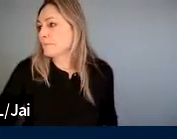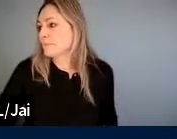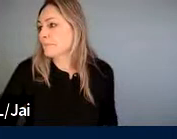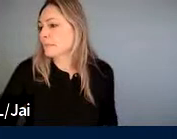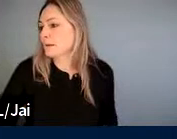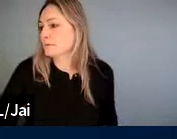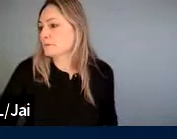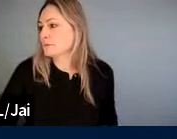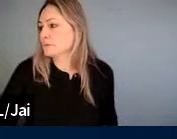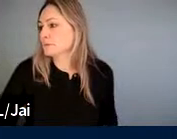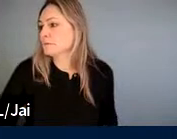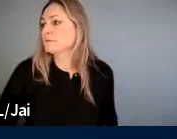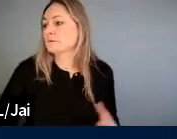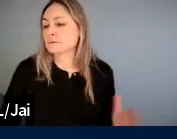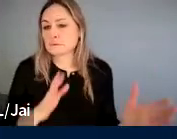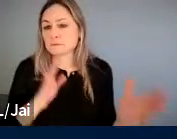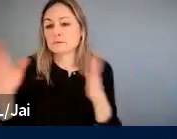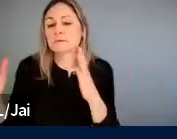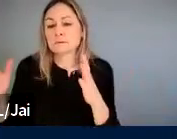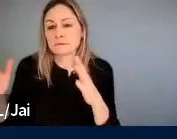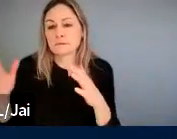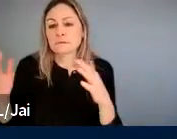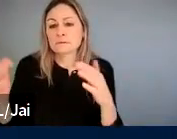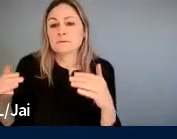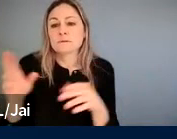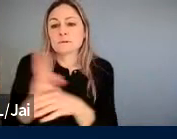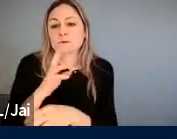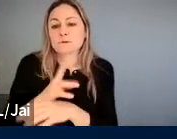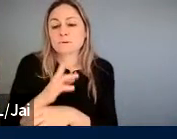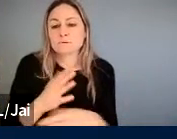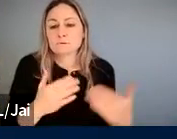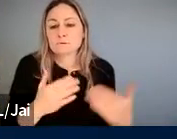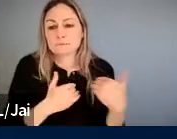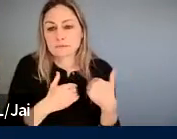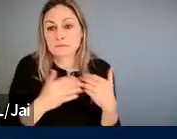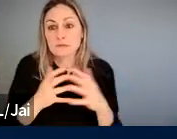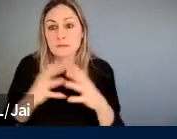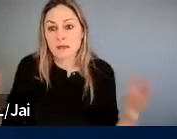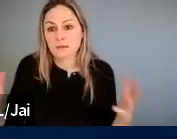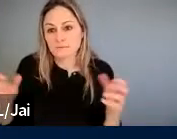of AI. When they're used responsibly, there's a lot of opportunity to improve outcomes for